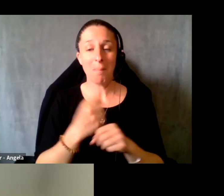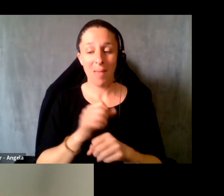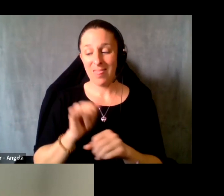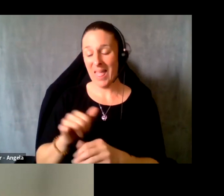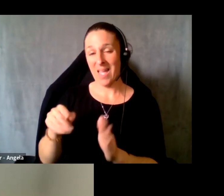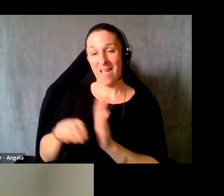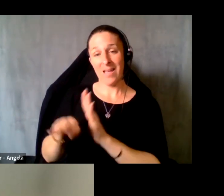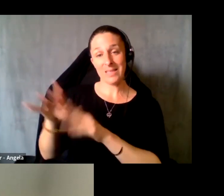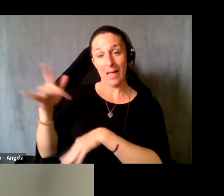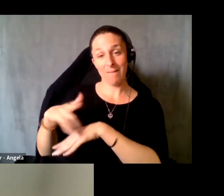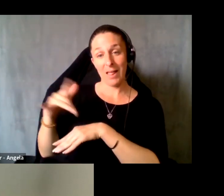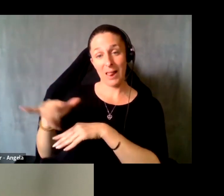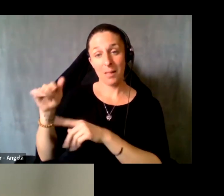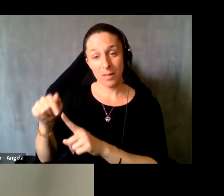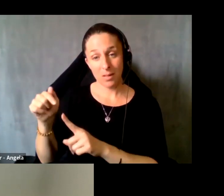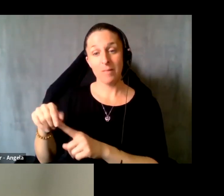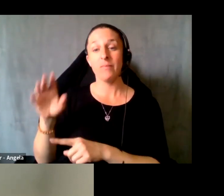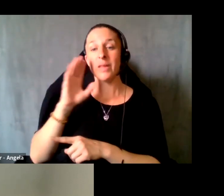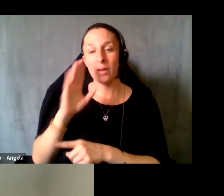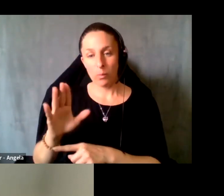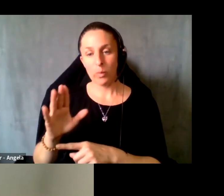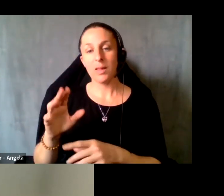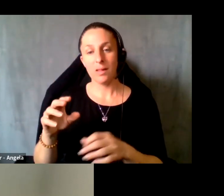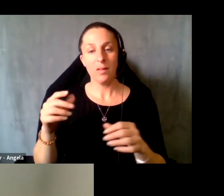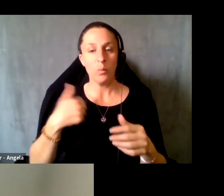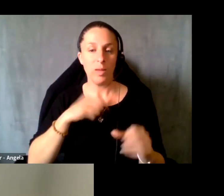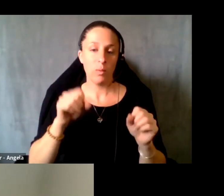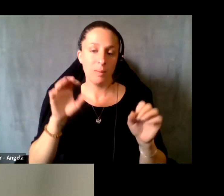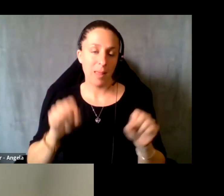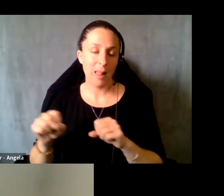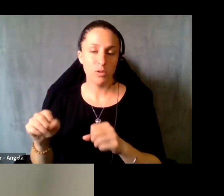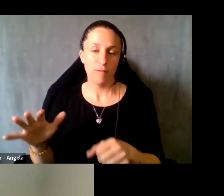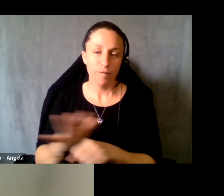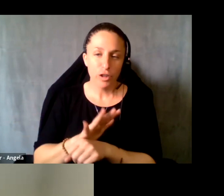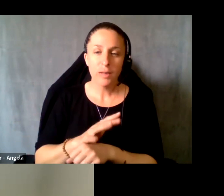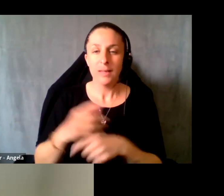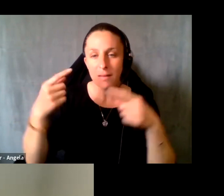that is what it will take to sort of fully accomplish the goals of our program. So we've